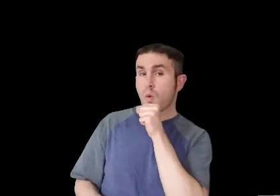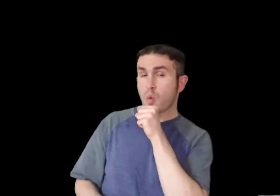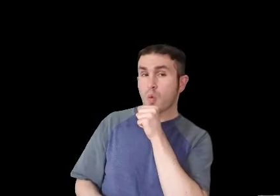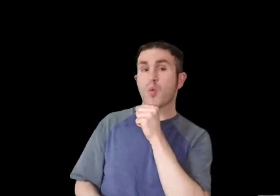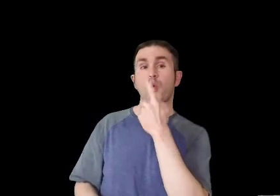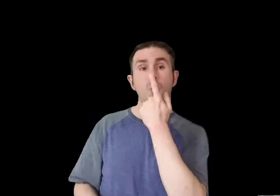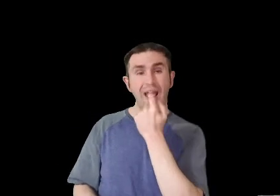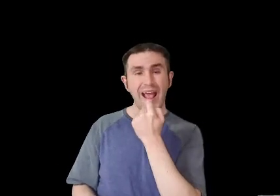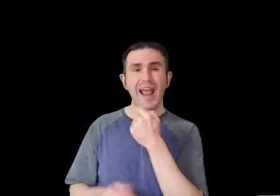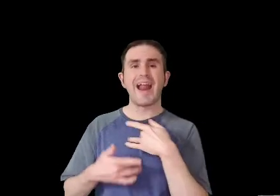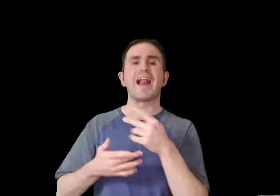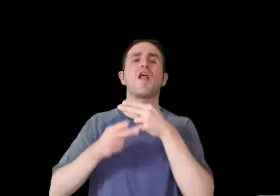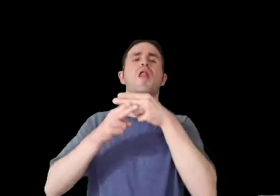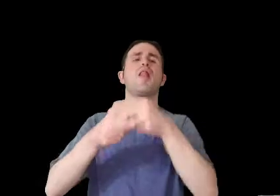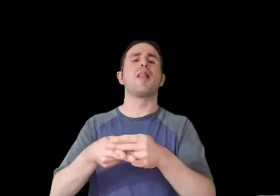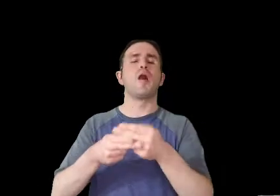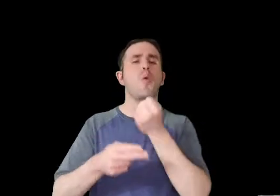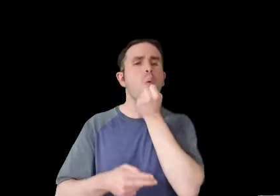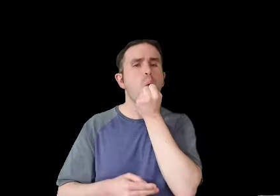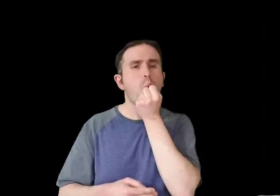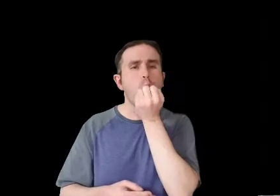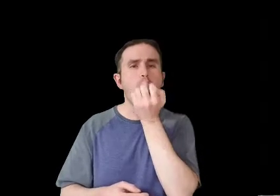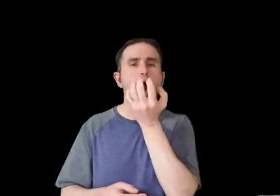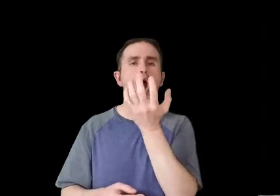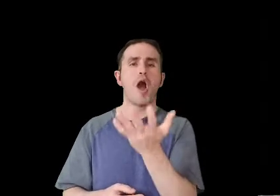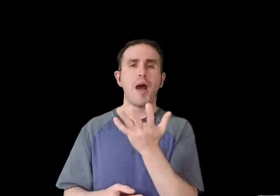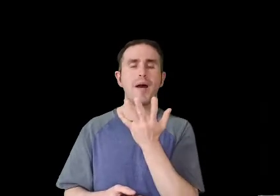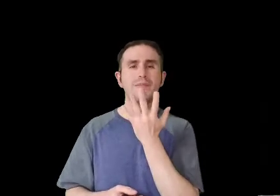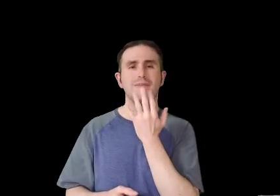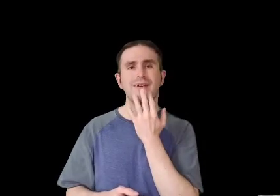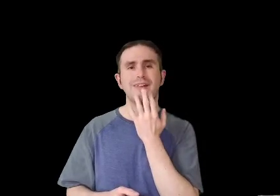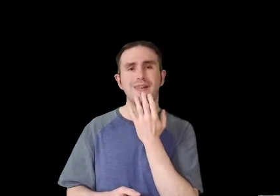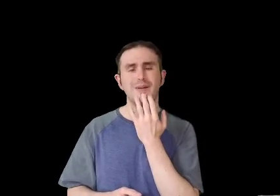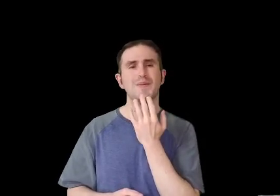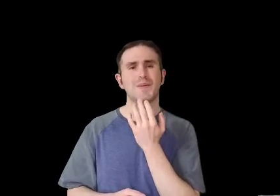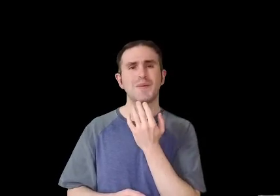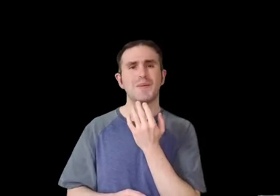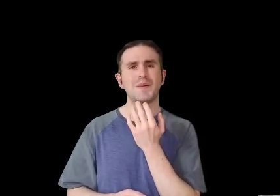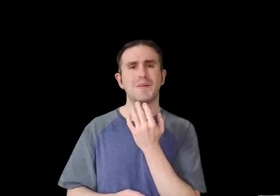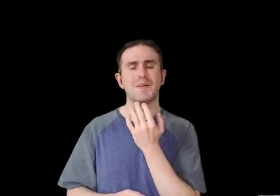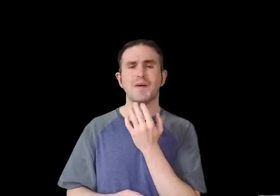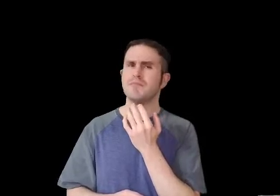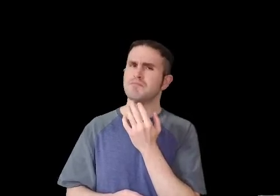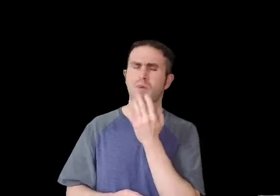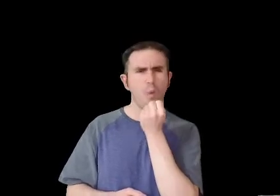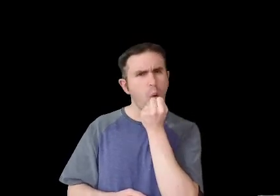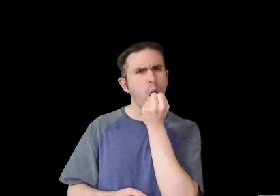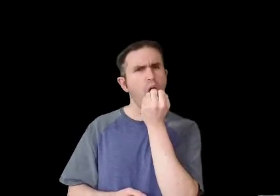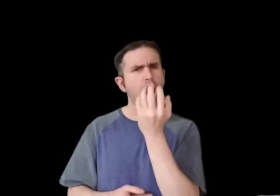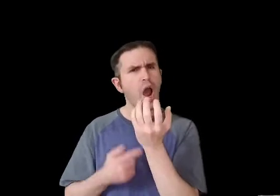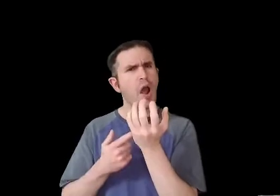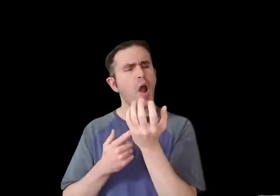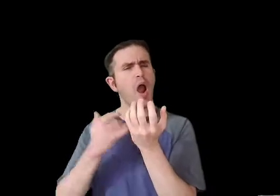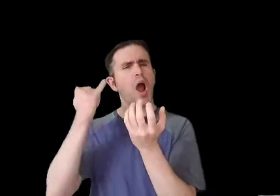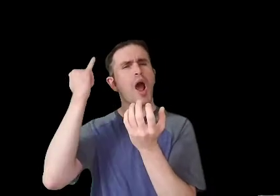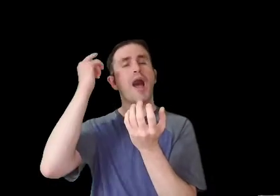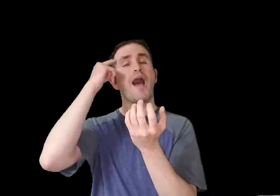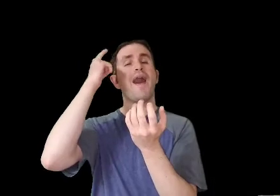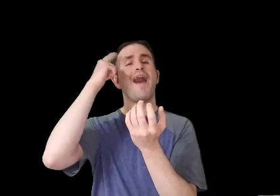oranges and reds, are usually referred to as, warm colors. Warm colors, just like a warm fireplace,